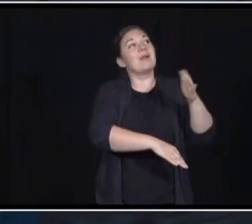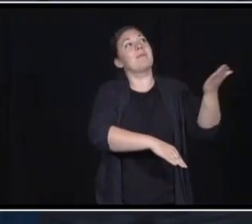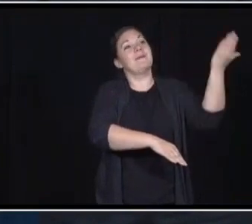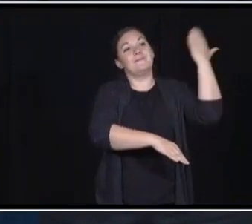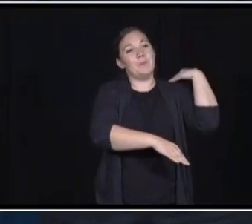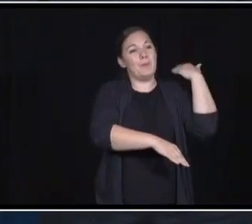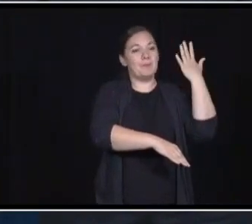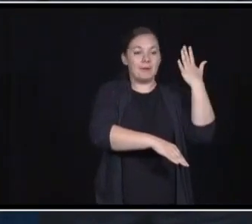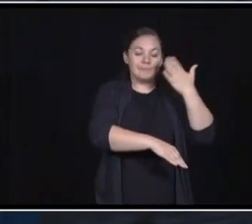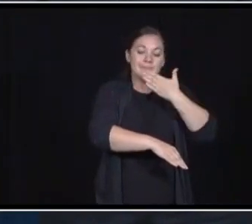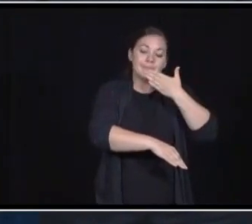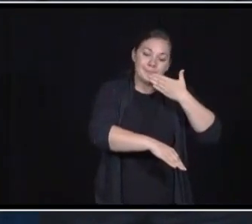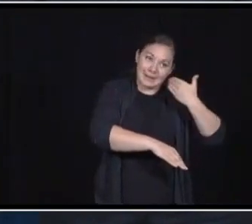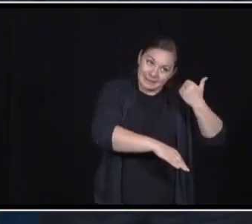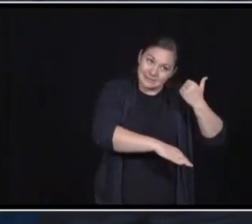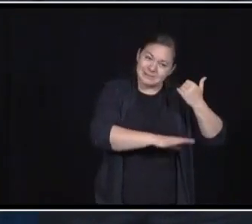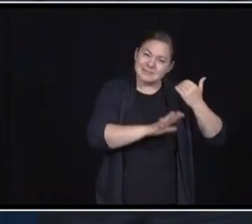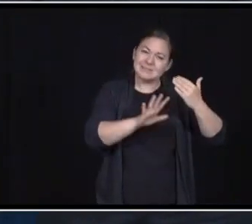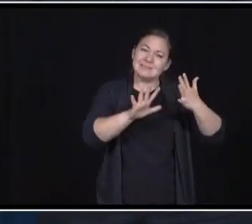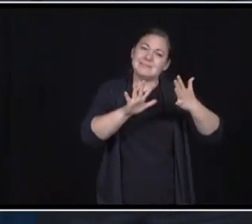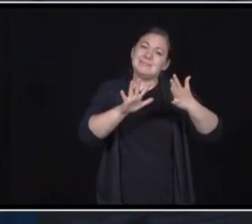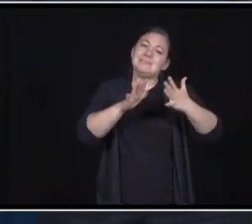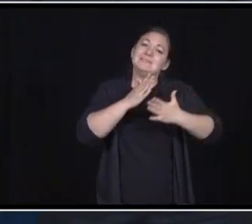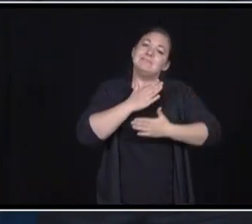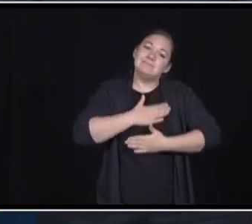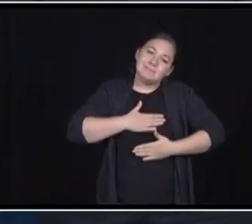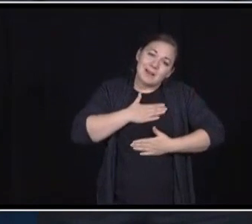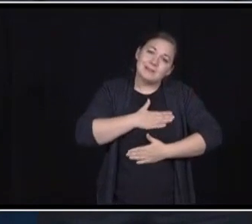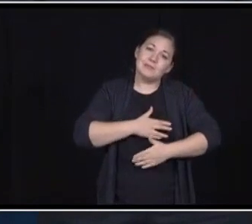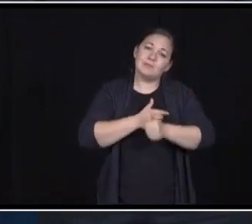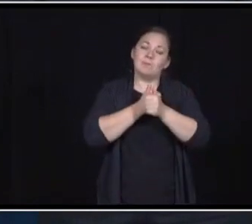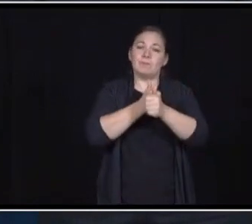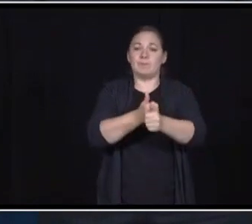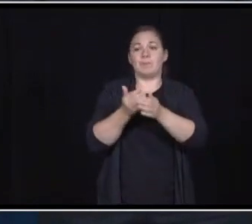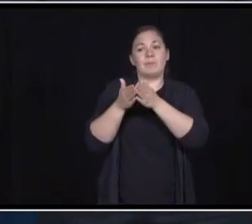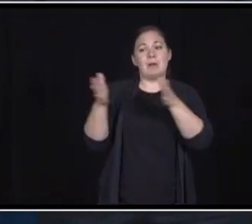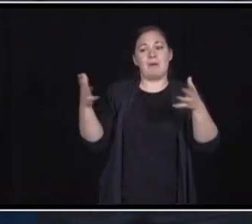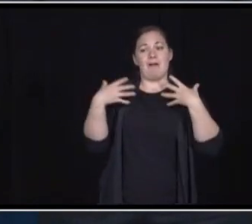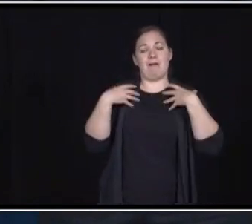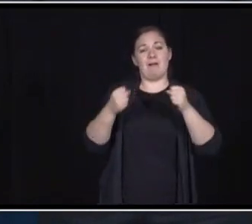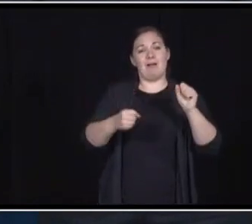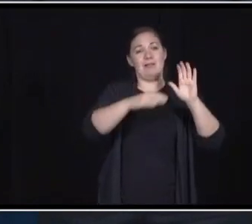this second wave. It is not going to be forever, but we do need